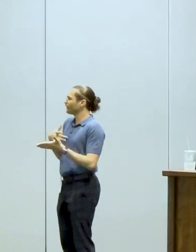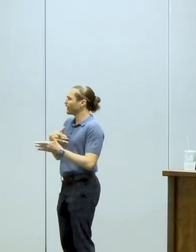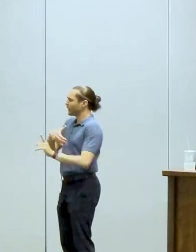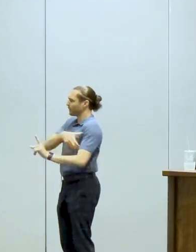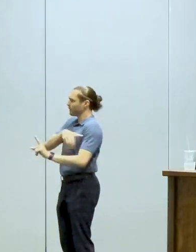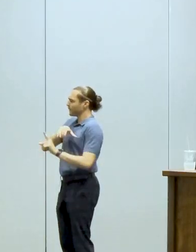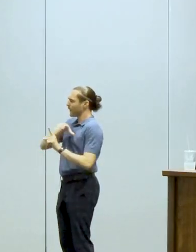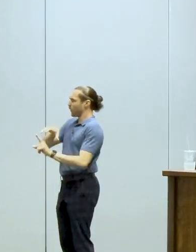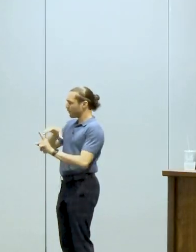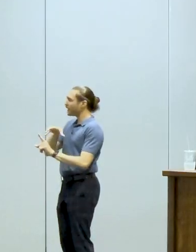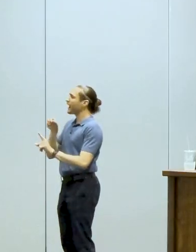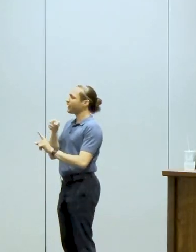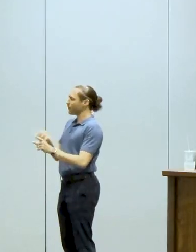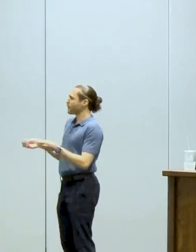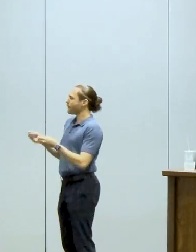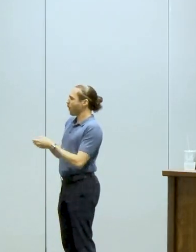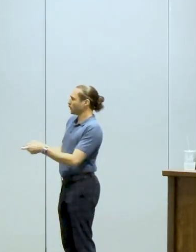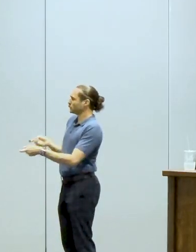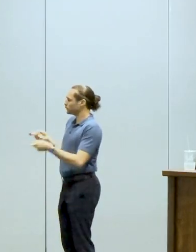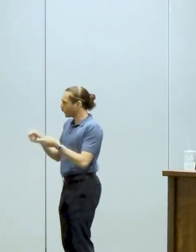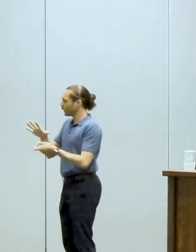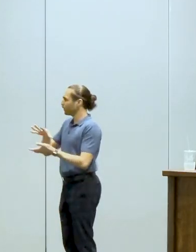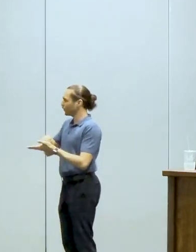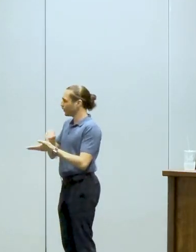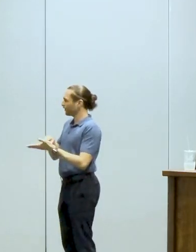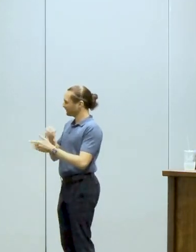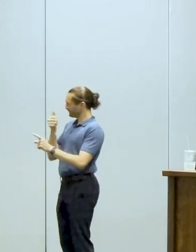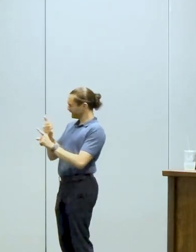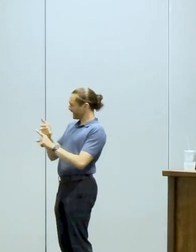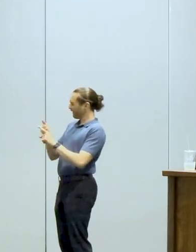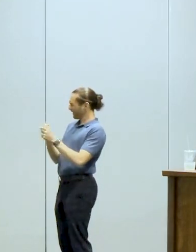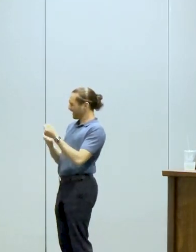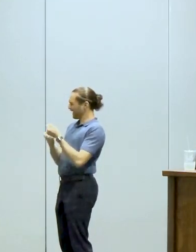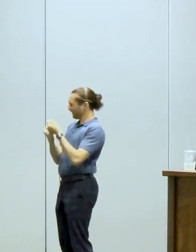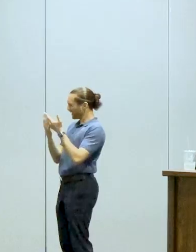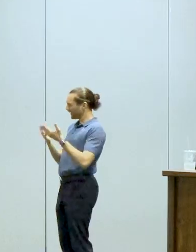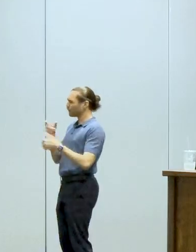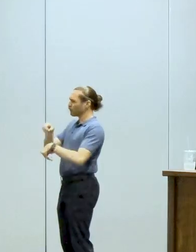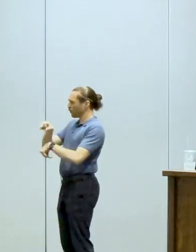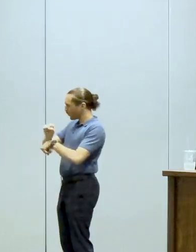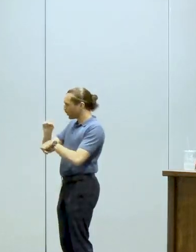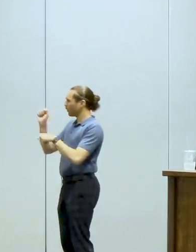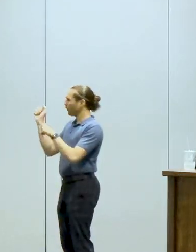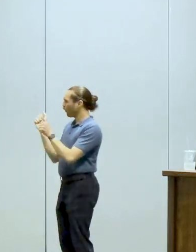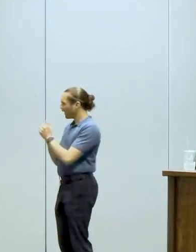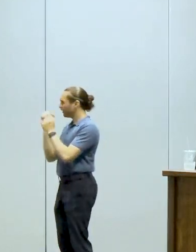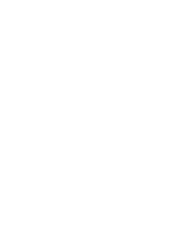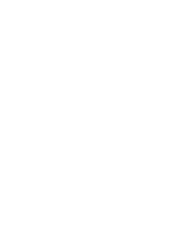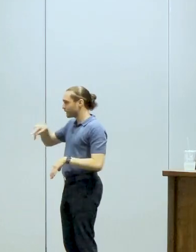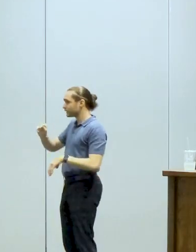is in control of their learning, right? They're a copilot with the instructor, rather than kind of subservient to them. So